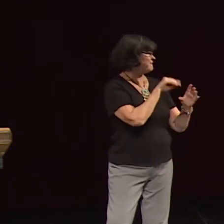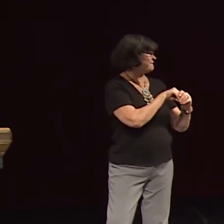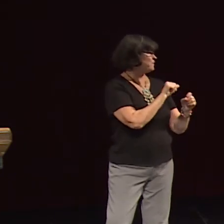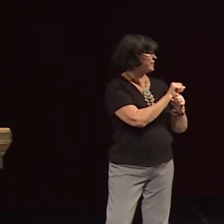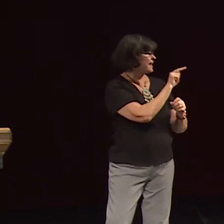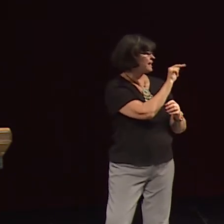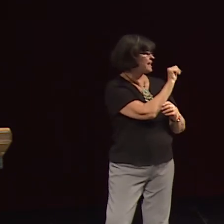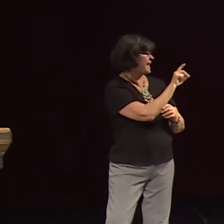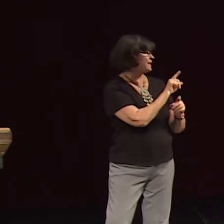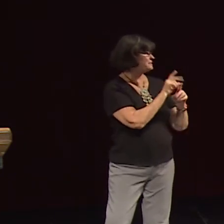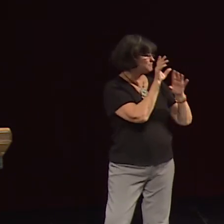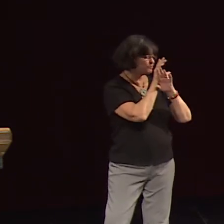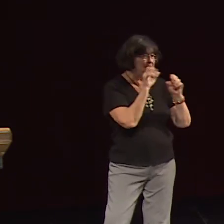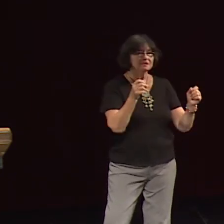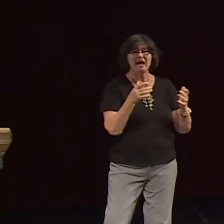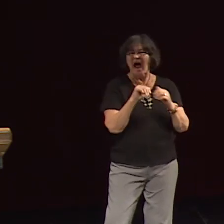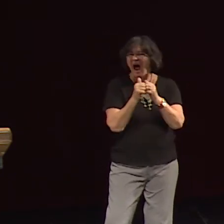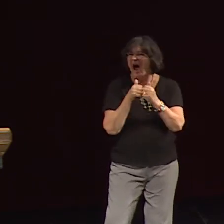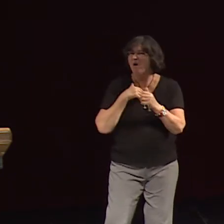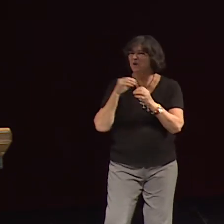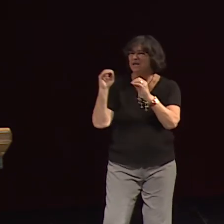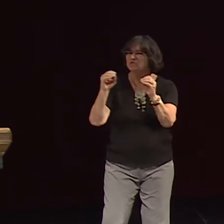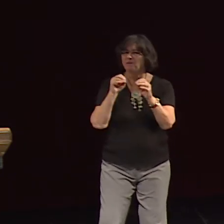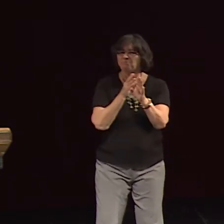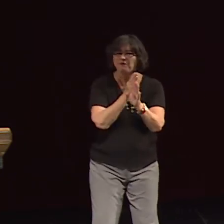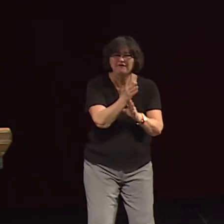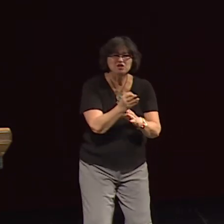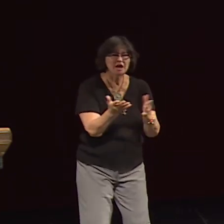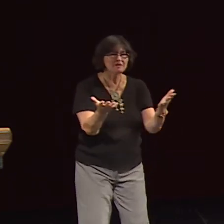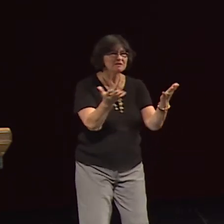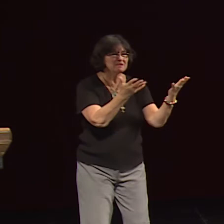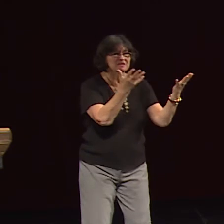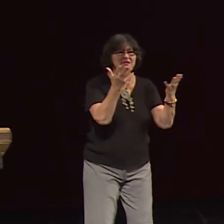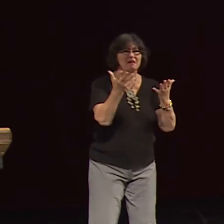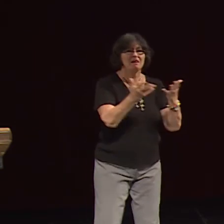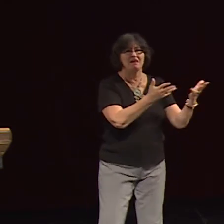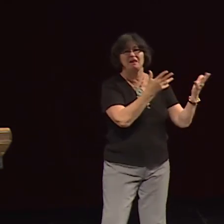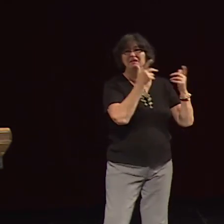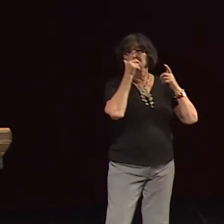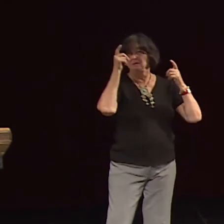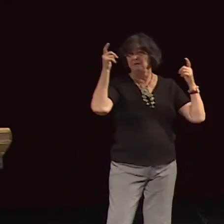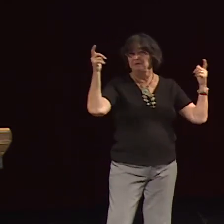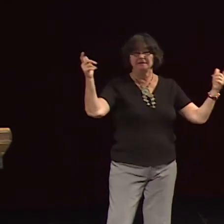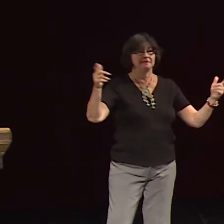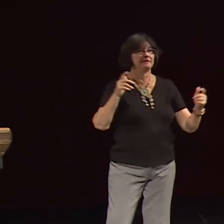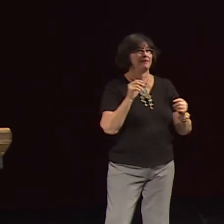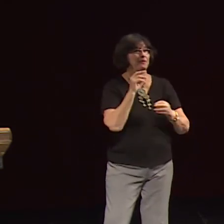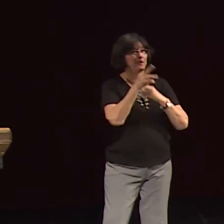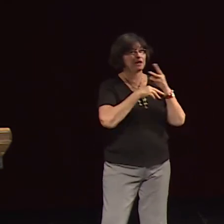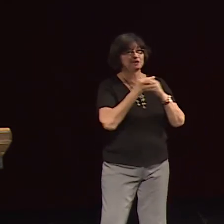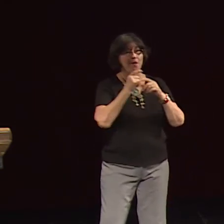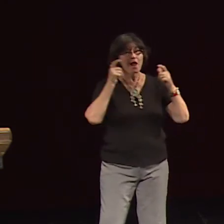When I was the NAD president, that was still an issue that we were dealing with.